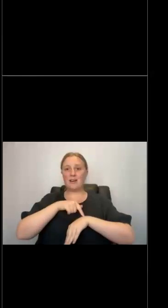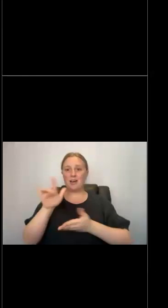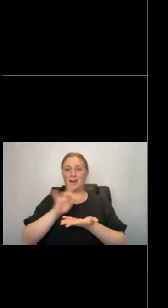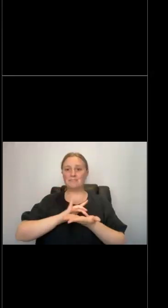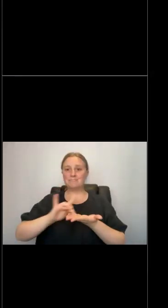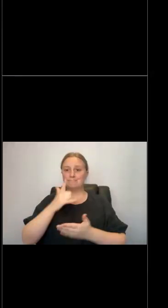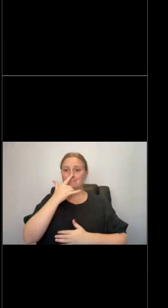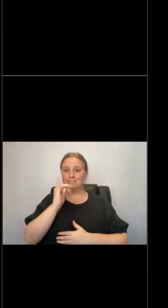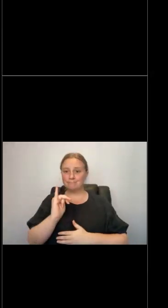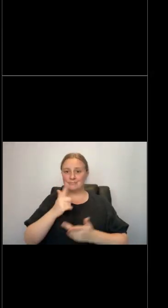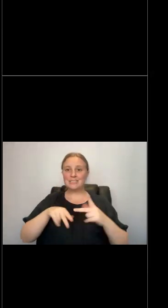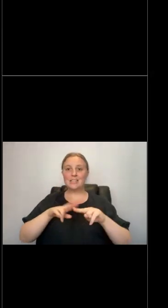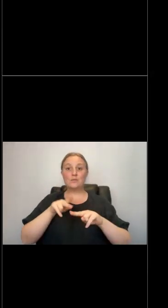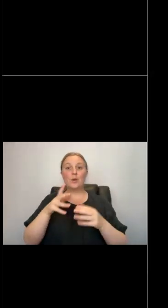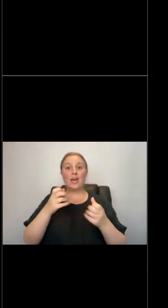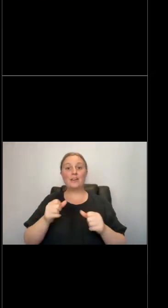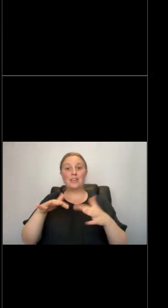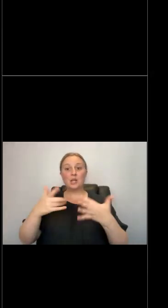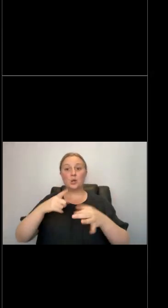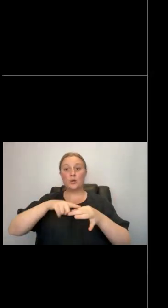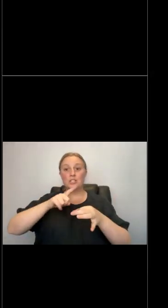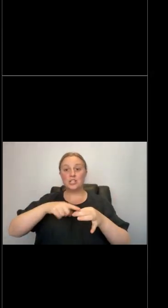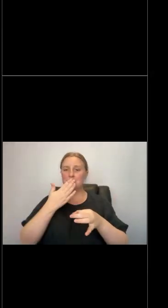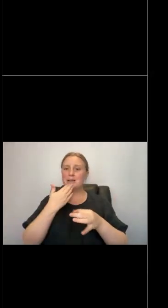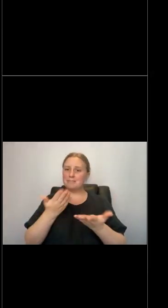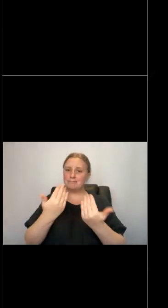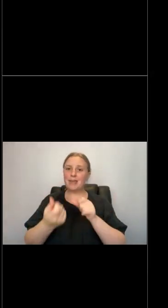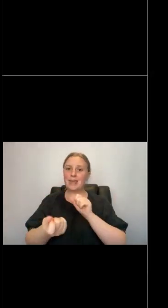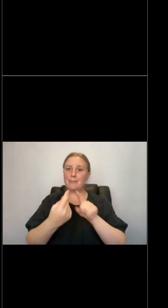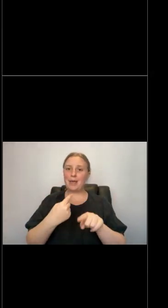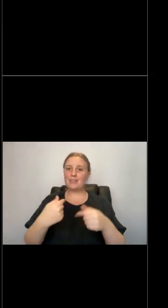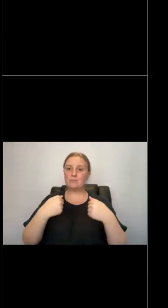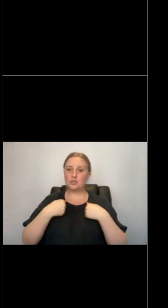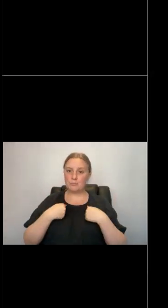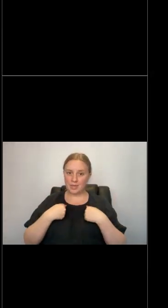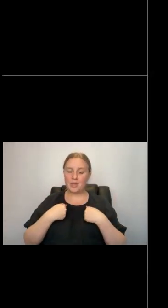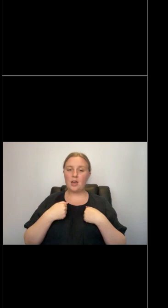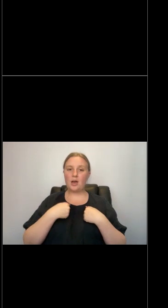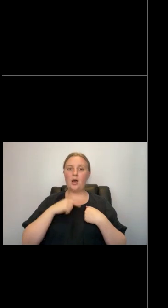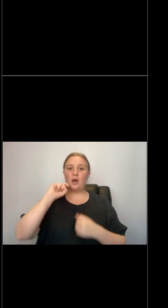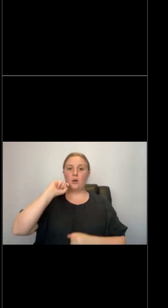to email them through to myself and I will answer them.